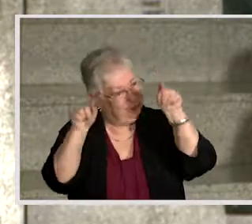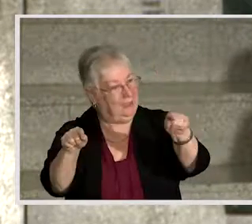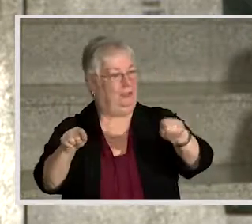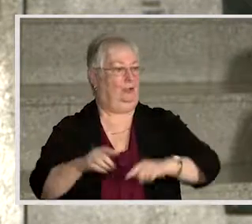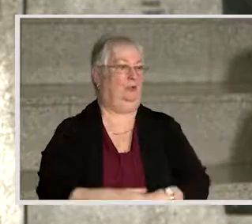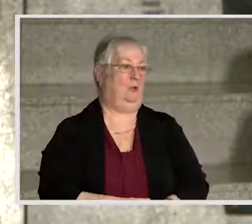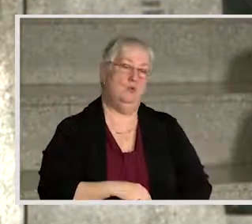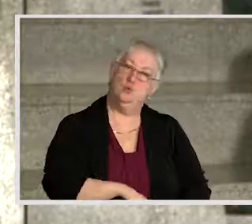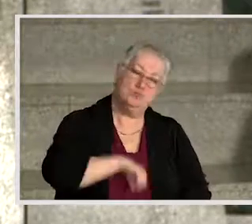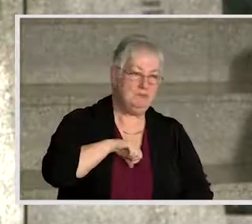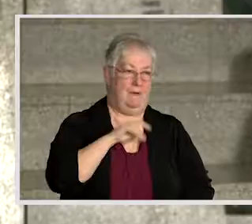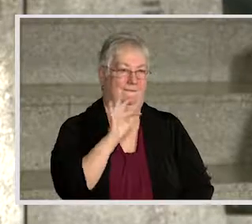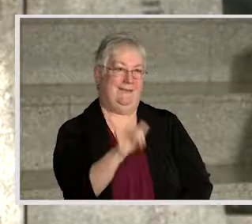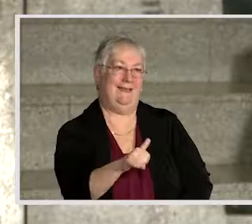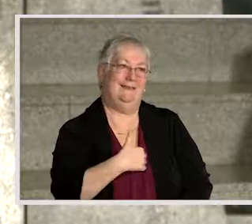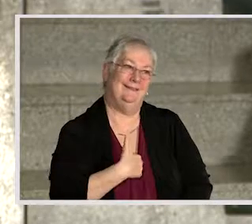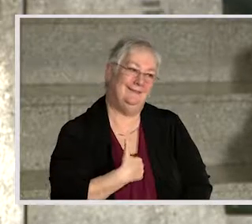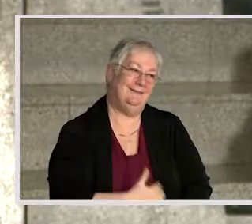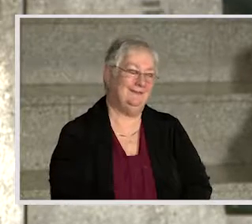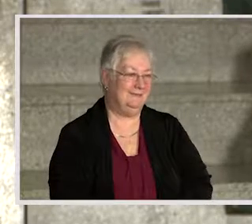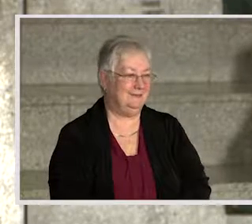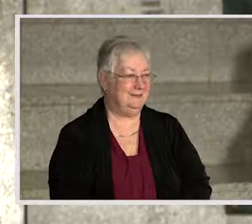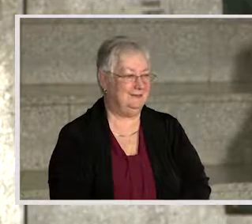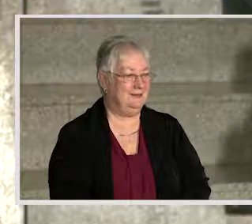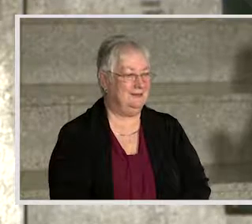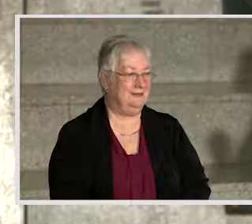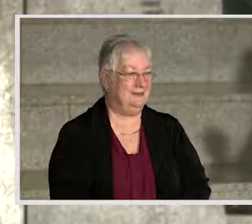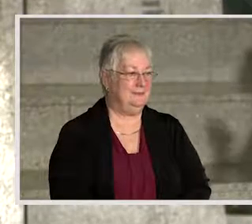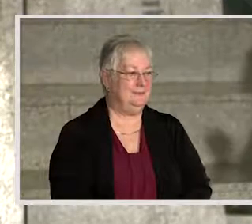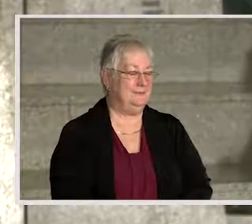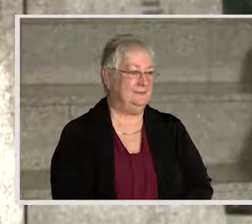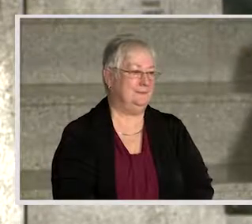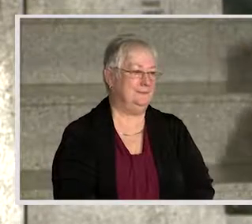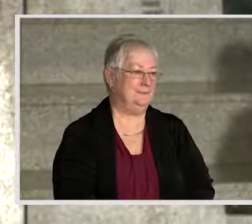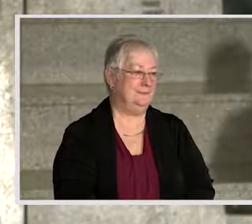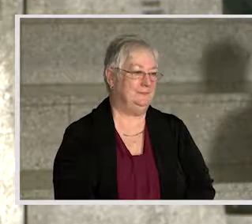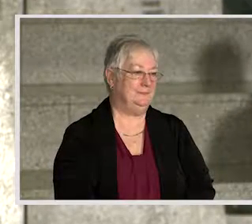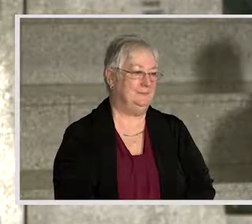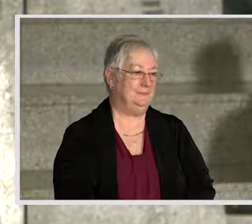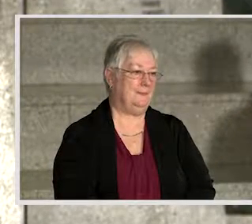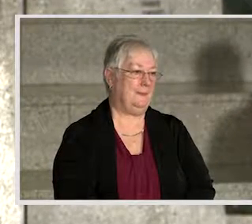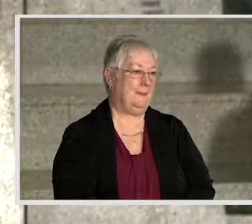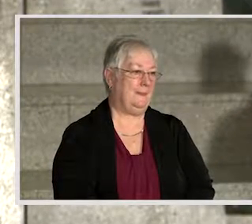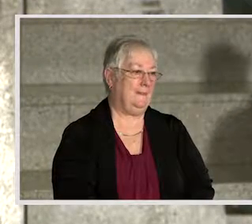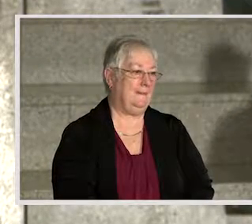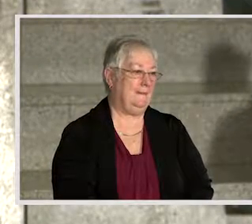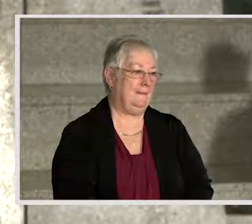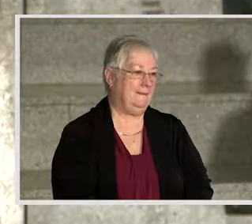THAT. WE NEED TO GET FOCUSED TO MAKE SURE WE'RE